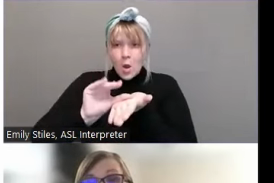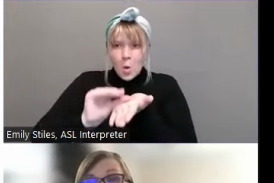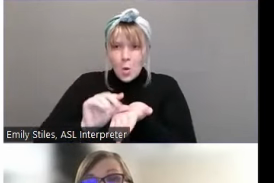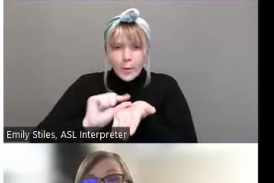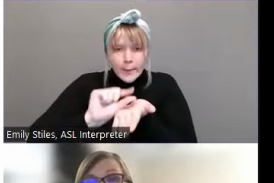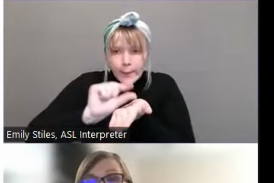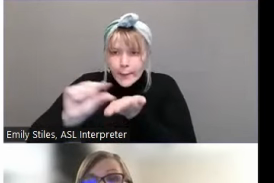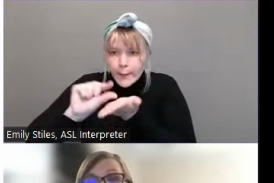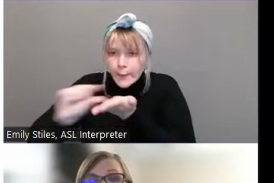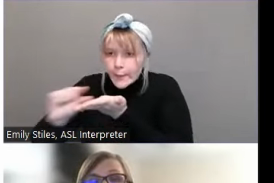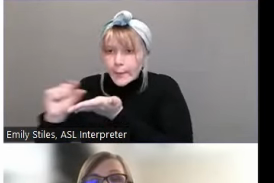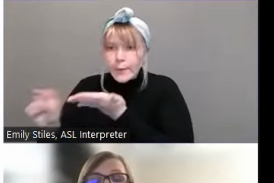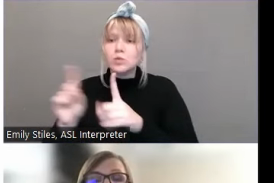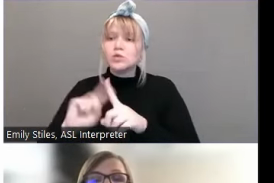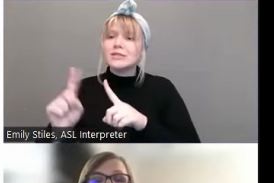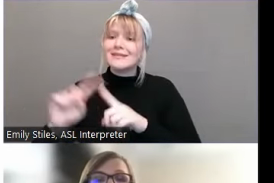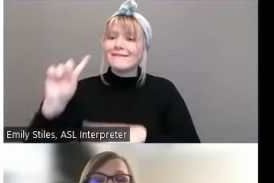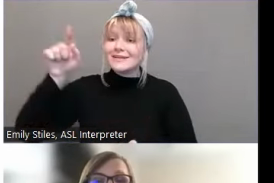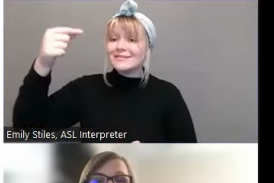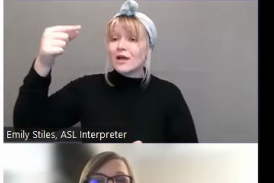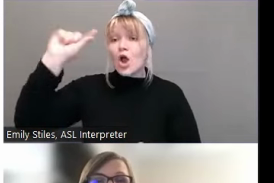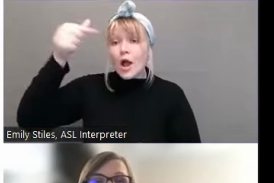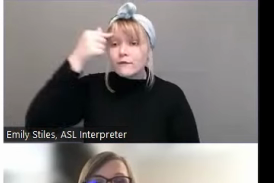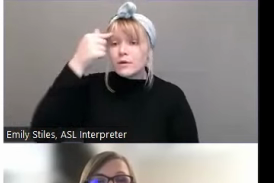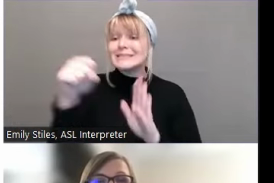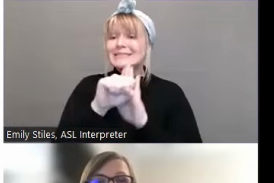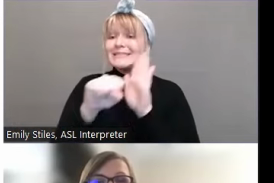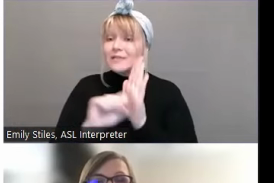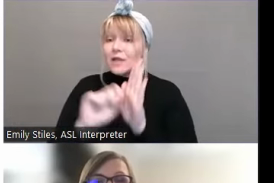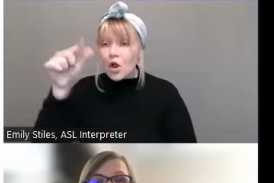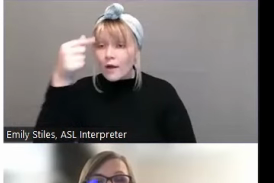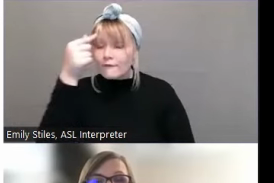authorities to fund specific projects aimed to reduce homelessness.